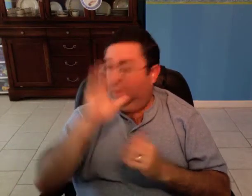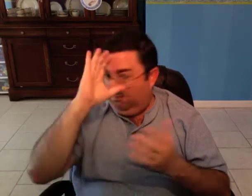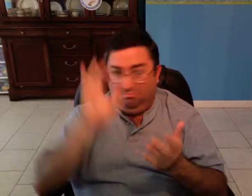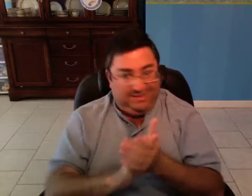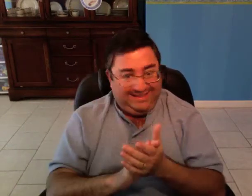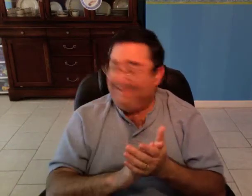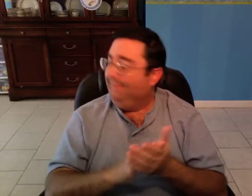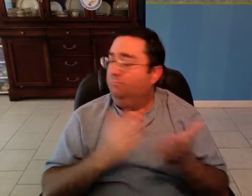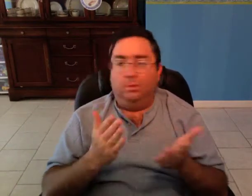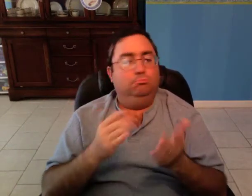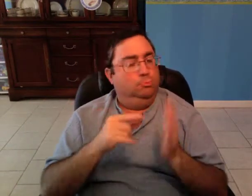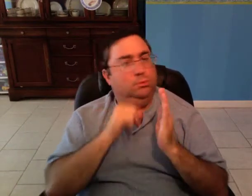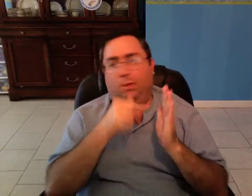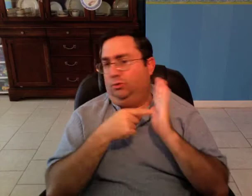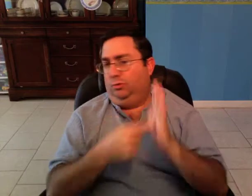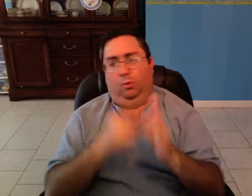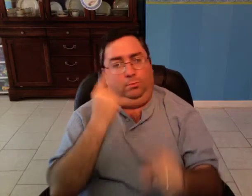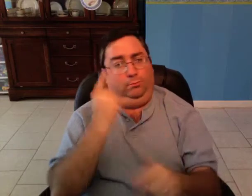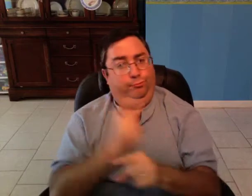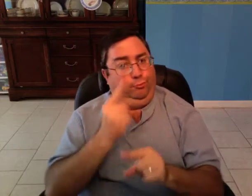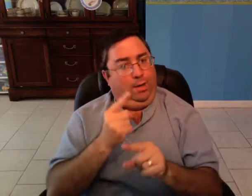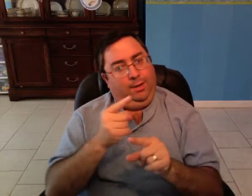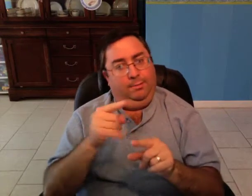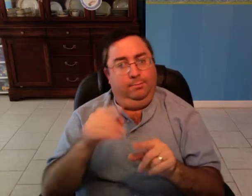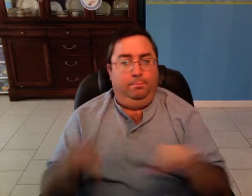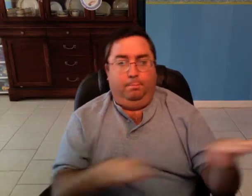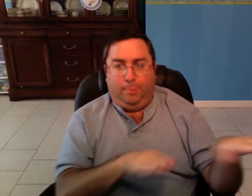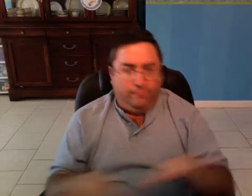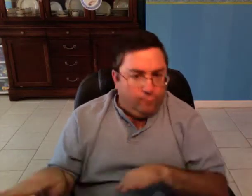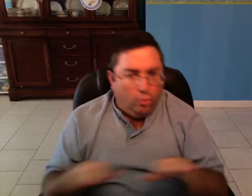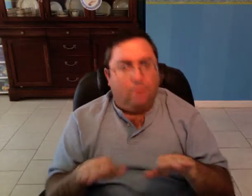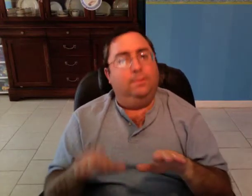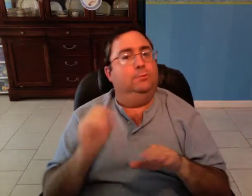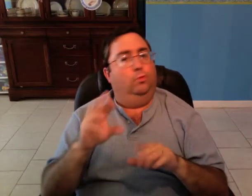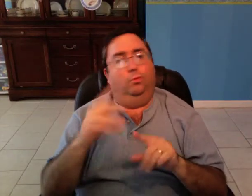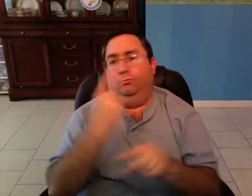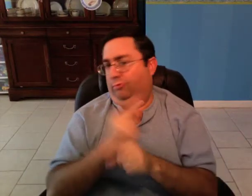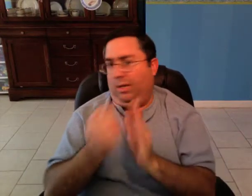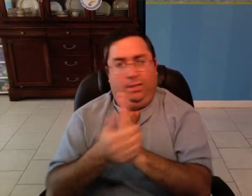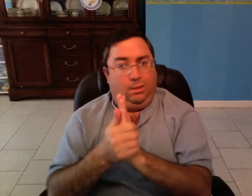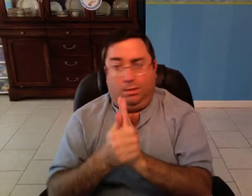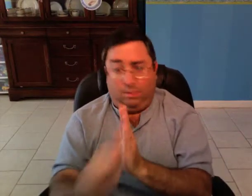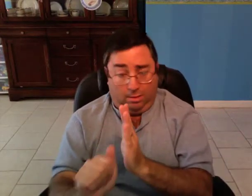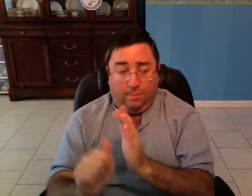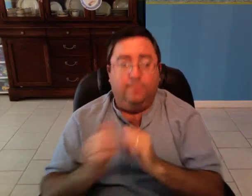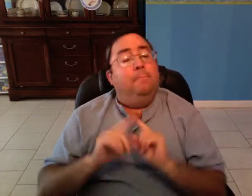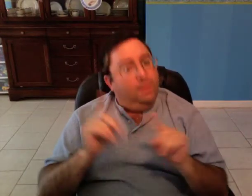If they don't believe in it, they will not demonstrate the proper "performance". or the right skills.